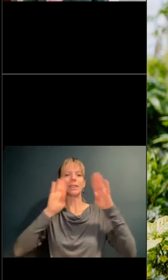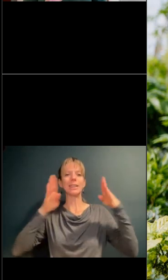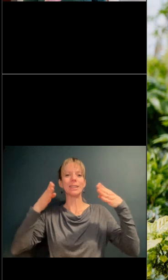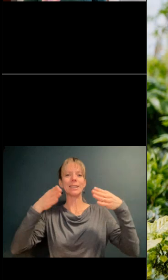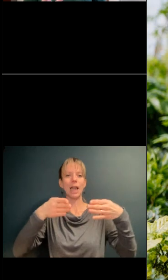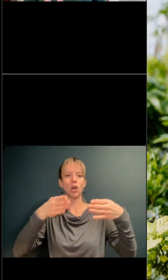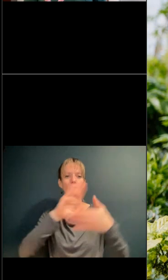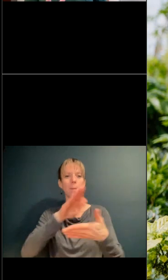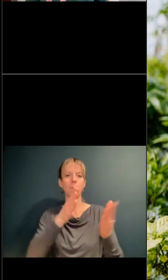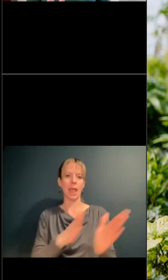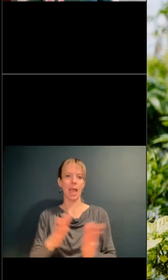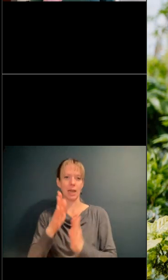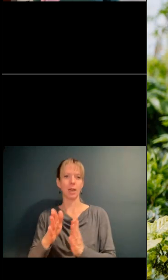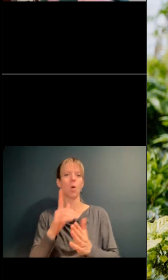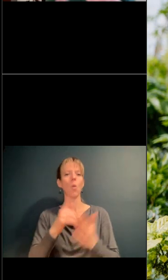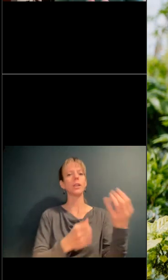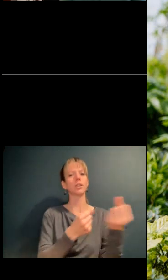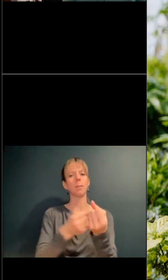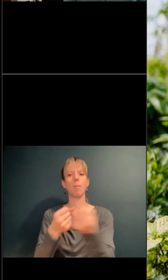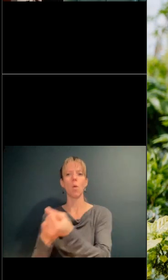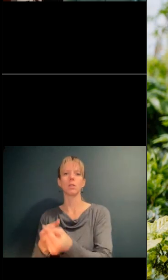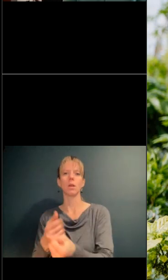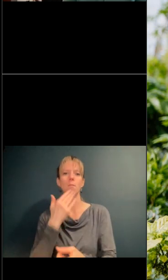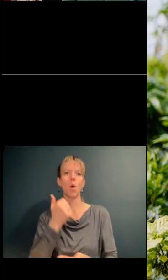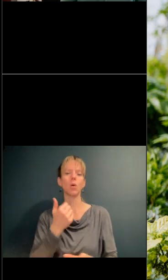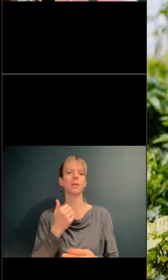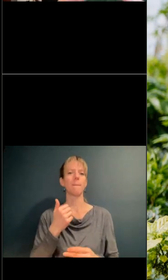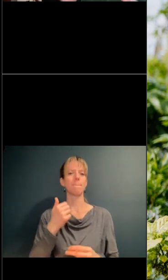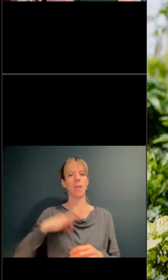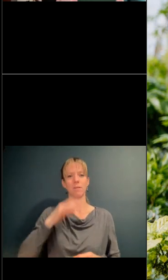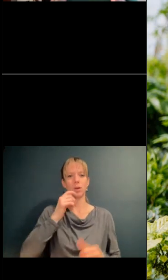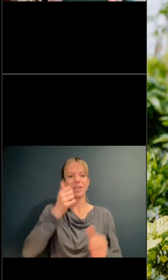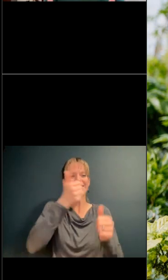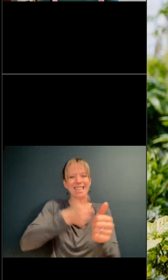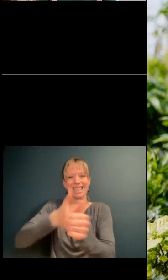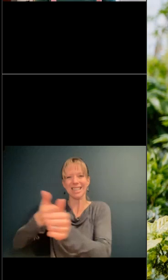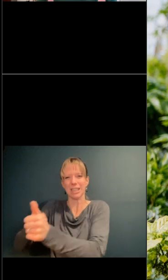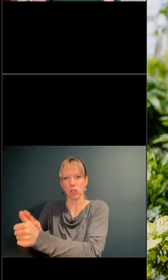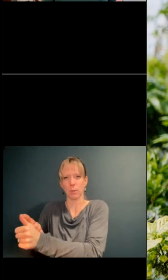will be most beneficial for each person? And are you building the capacity of your